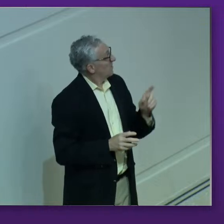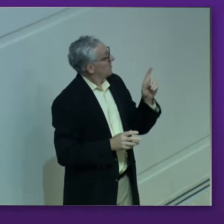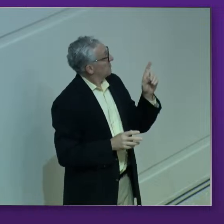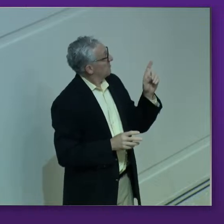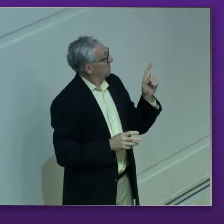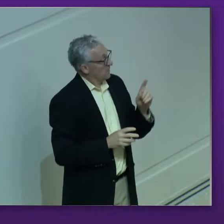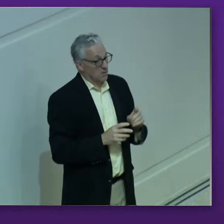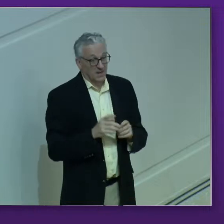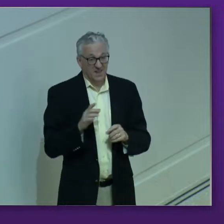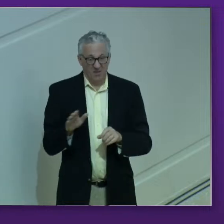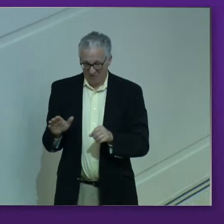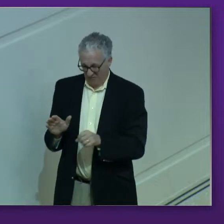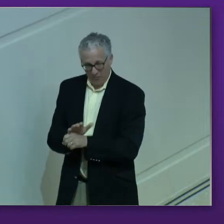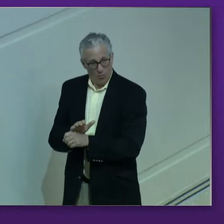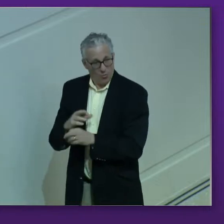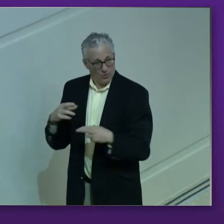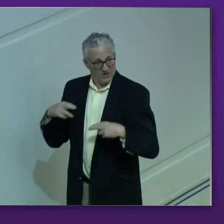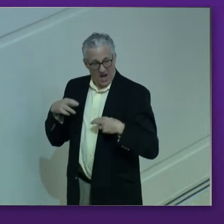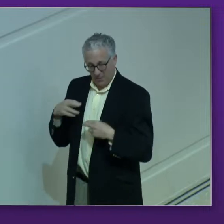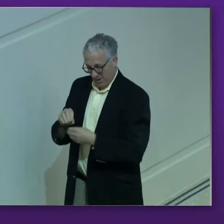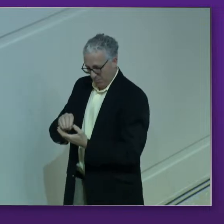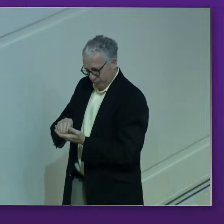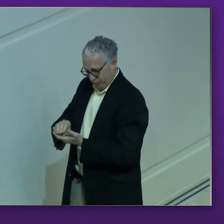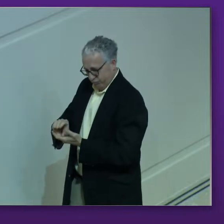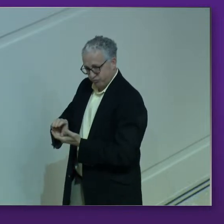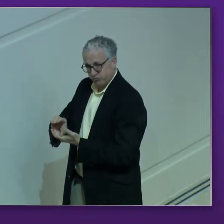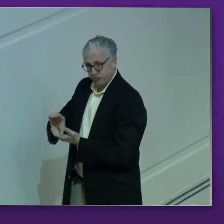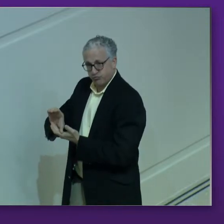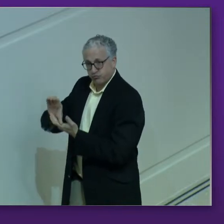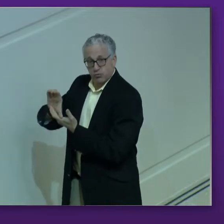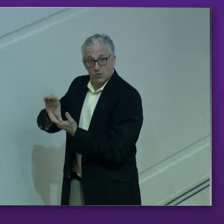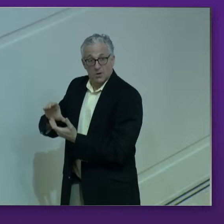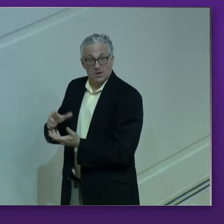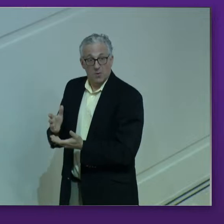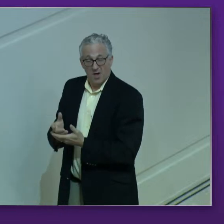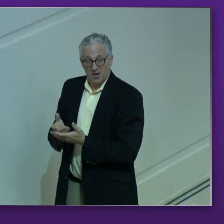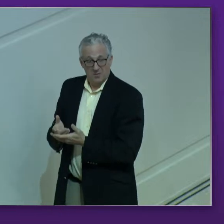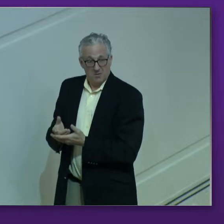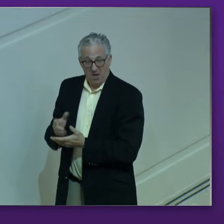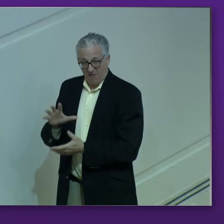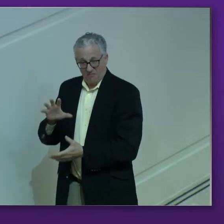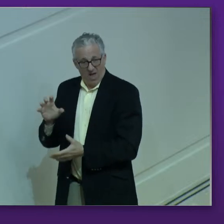HE LEFT HIS ENTIRE RETIREMENT